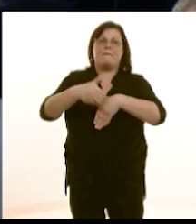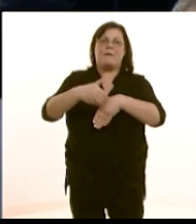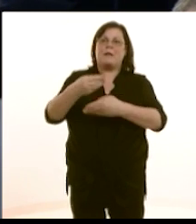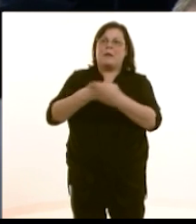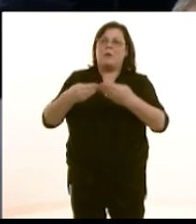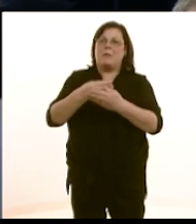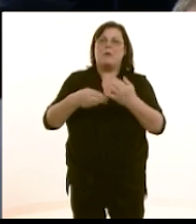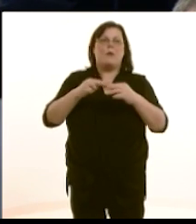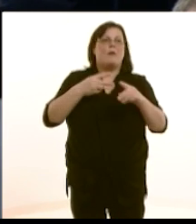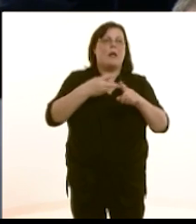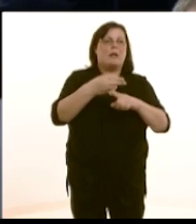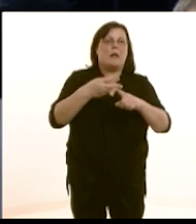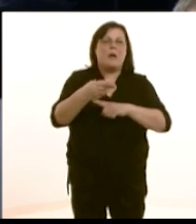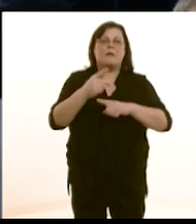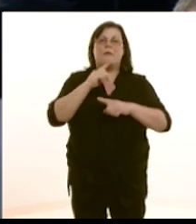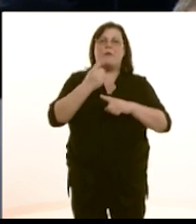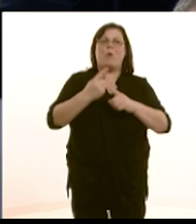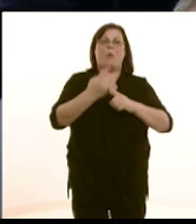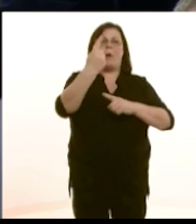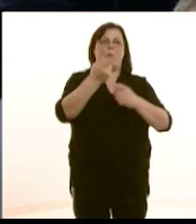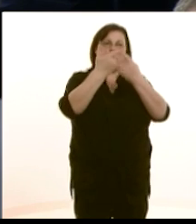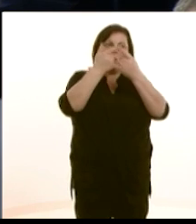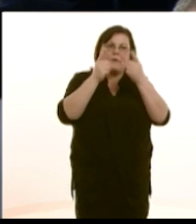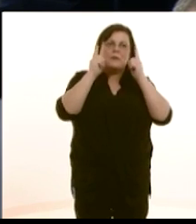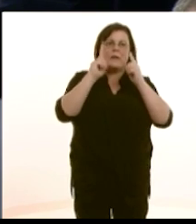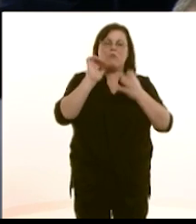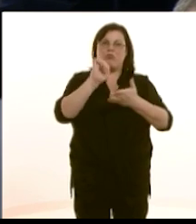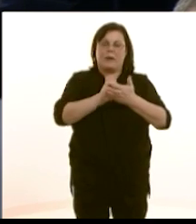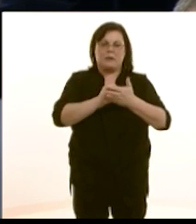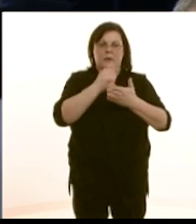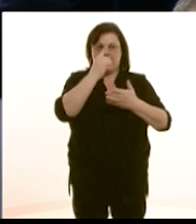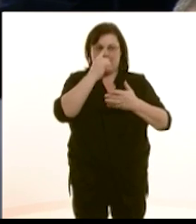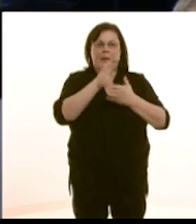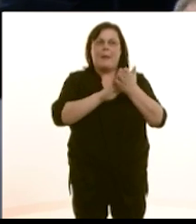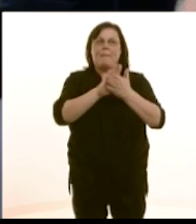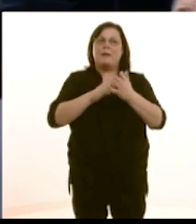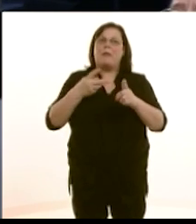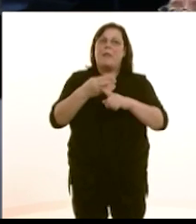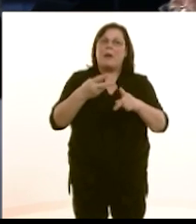the in-year cuts, for that one institution alone are correct, the cut proposed will take